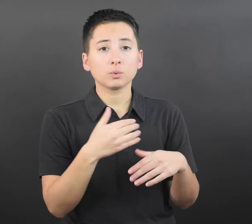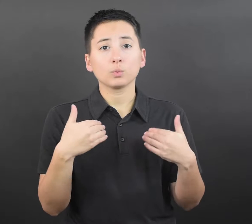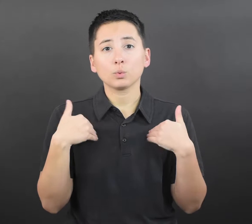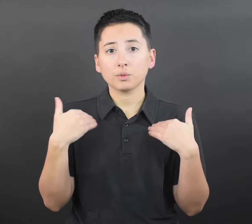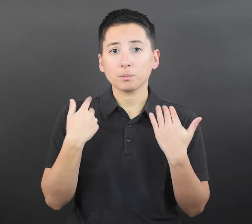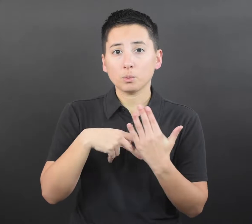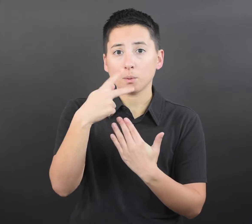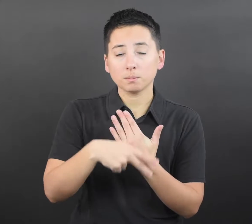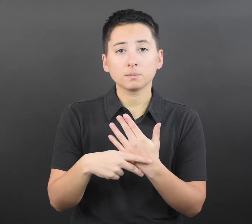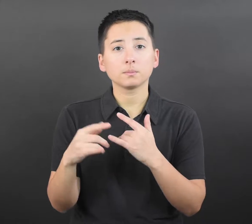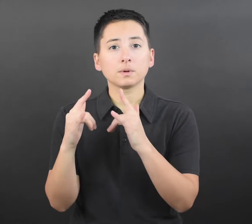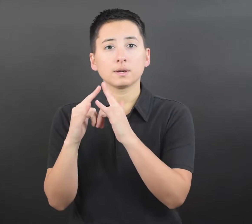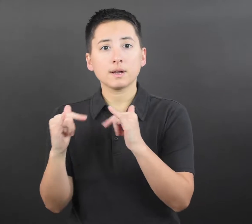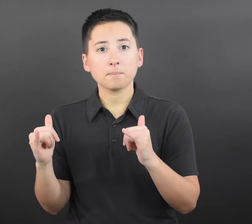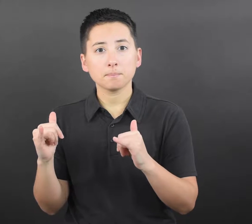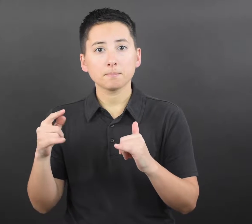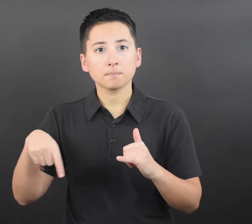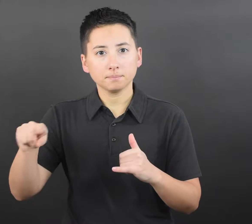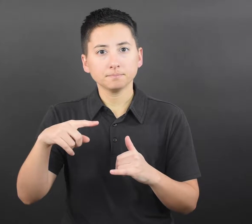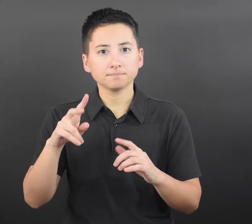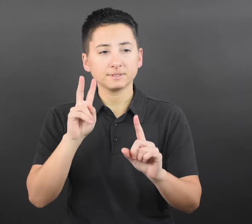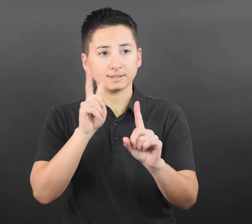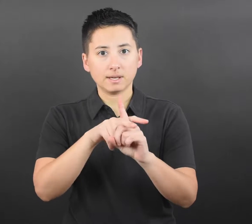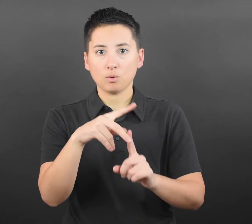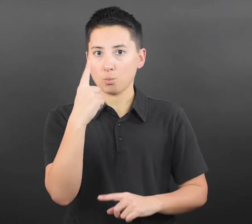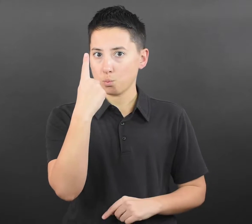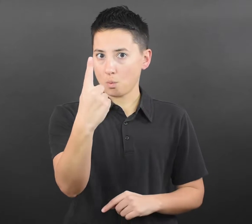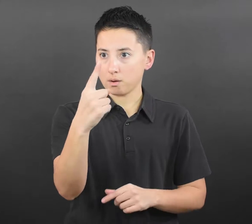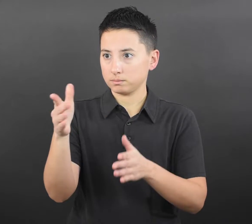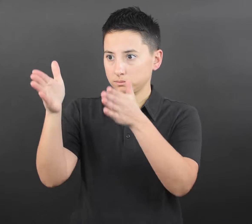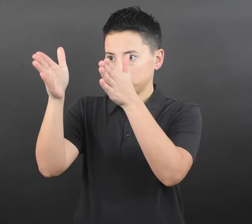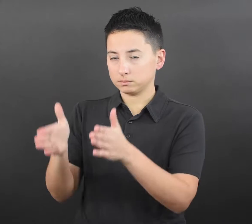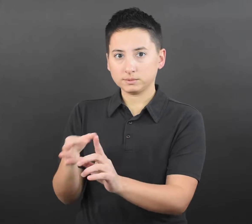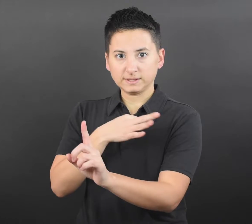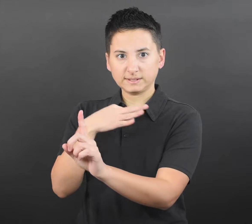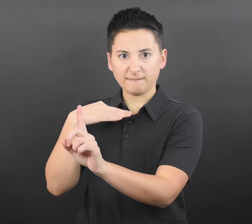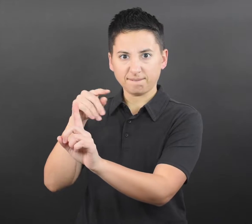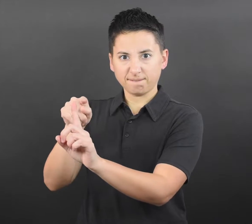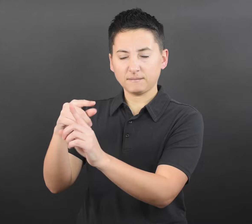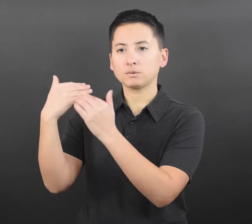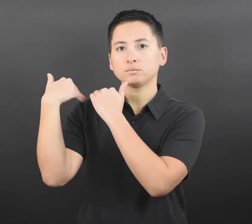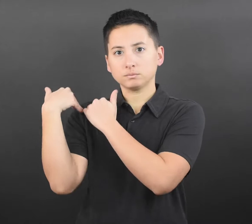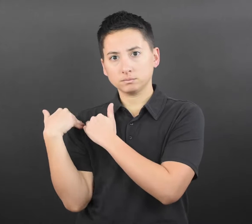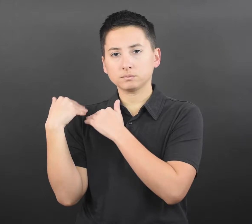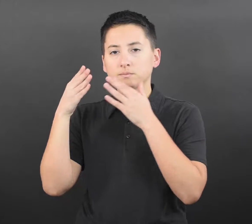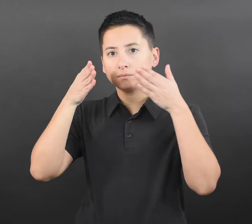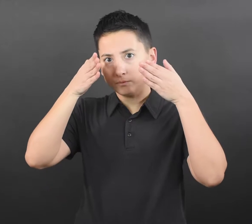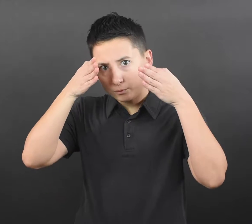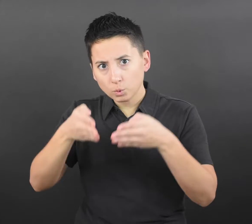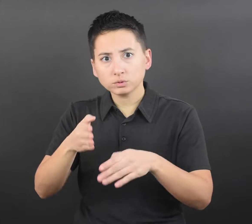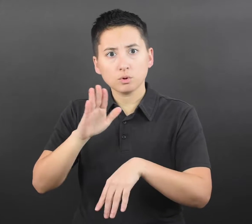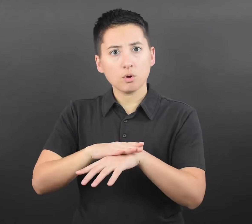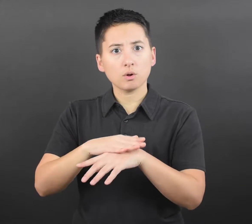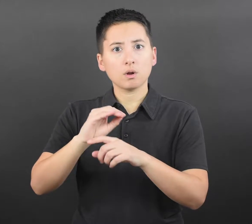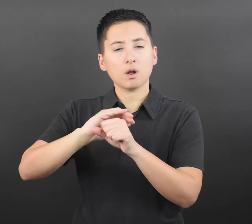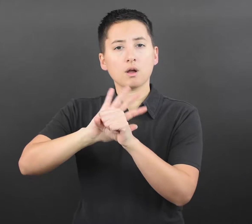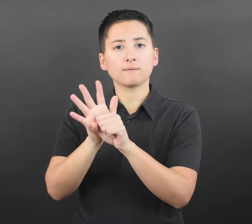youth programs, and camps designate a staff person responsible for responding to COVID-19